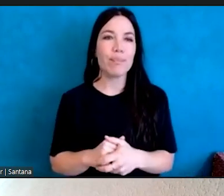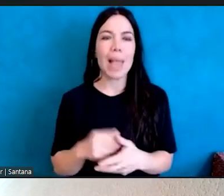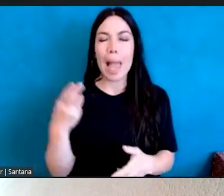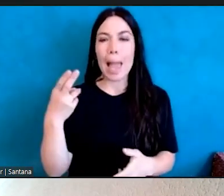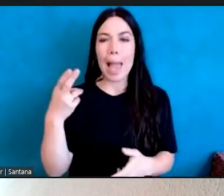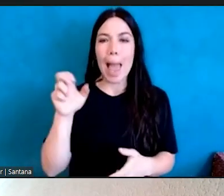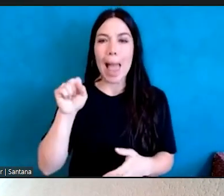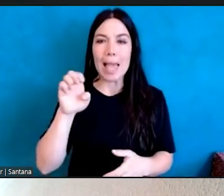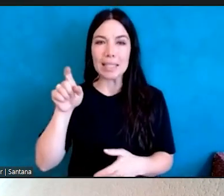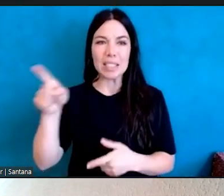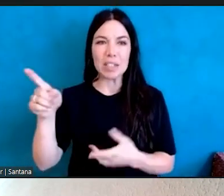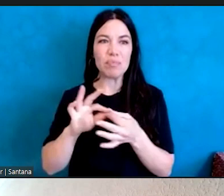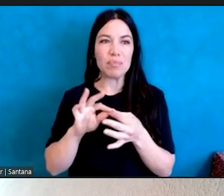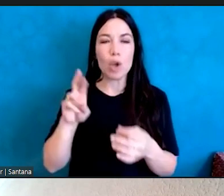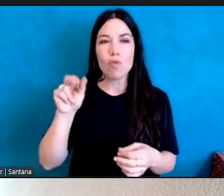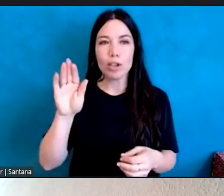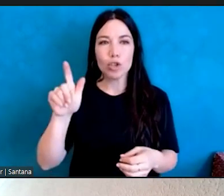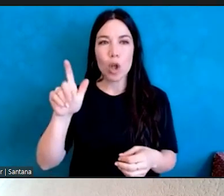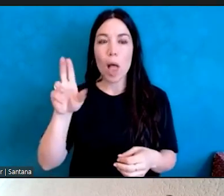that there is always a question mark on the--over particular people.